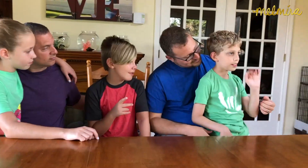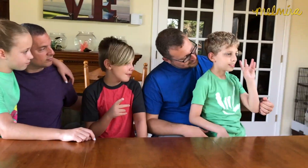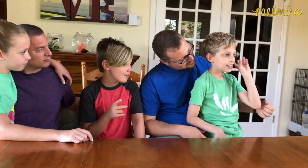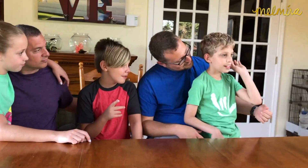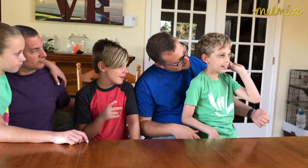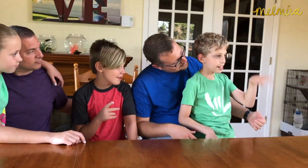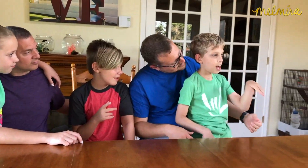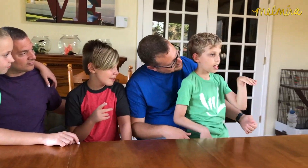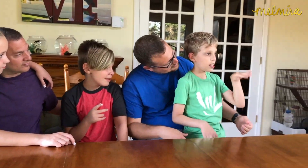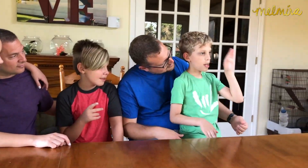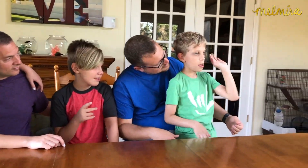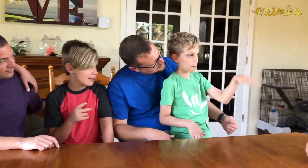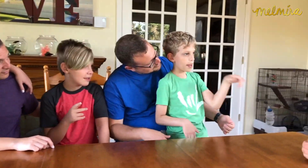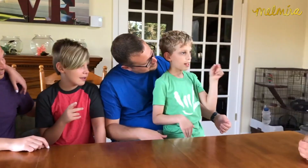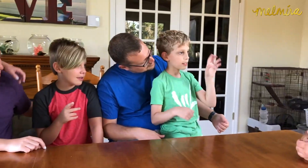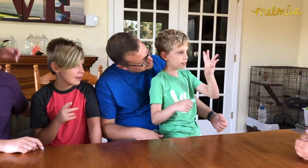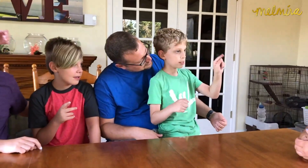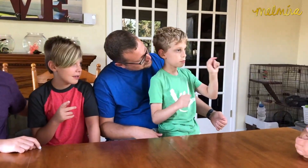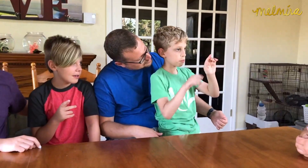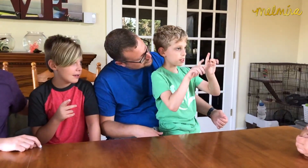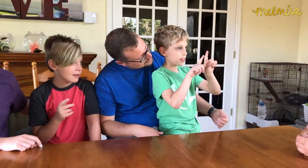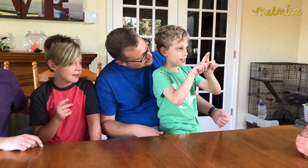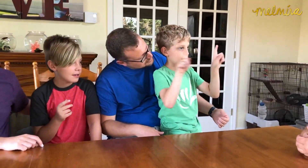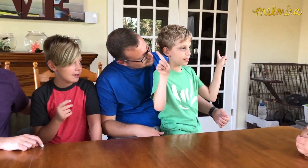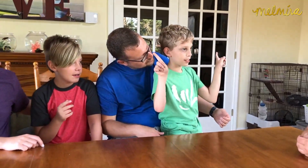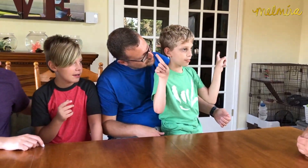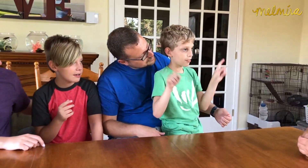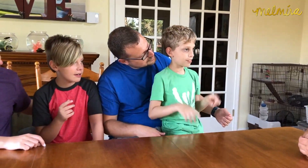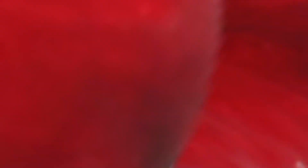It's okay to be different.